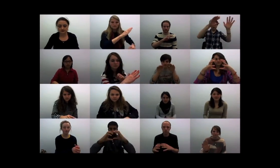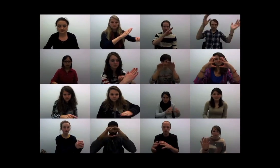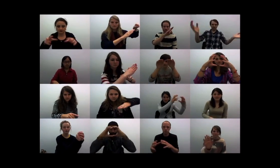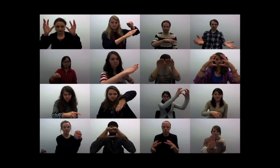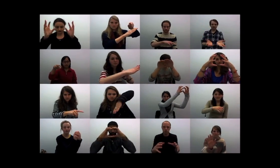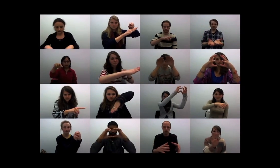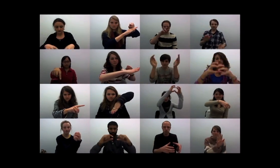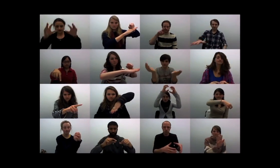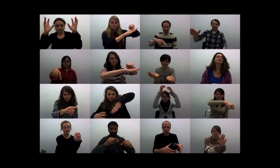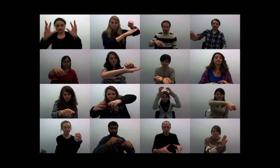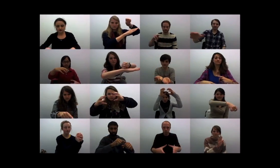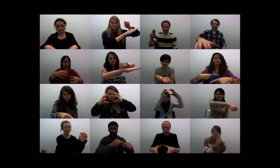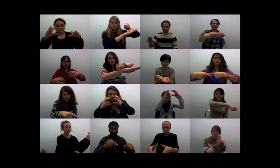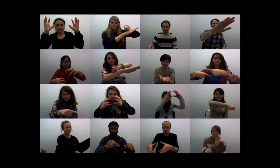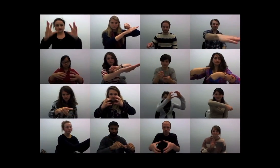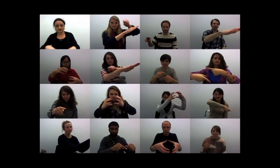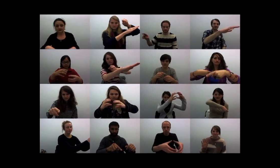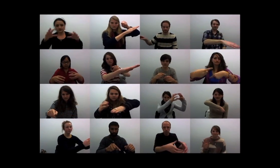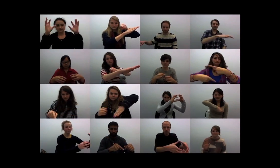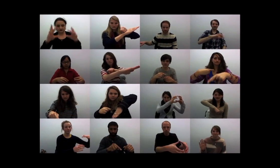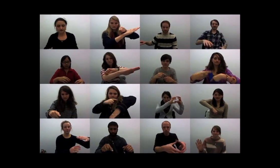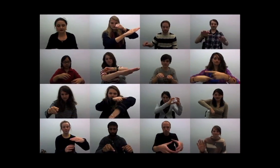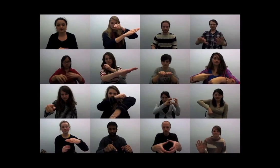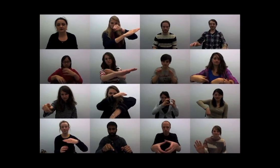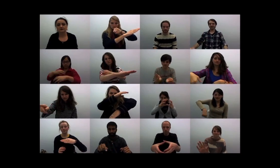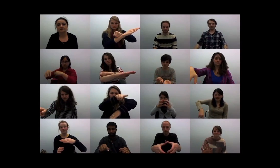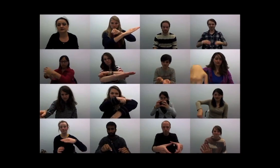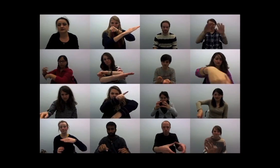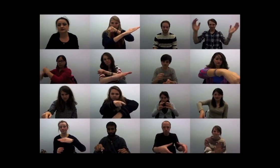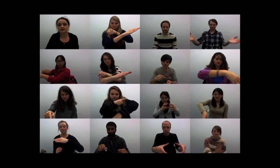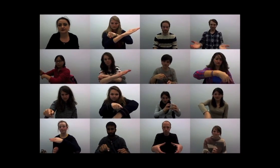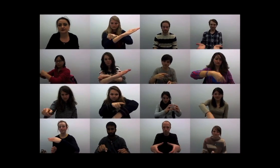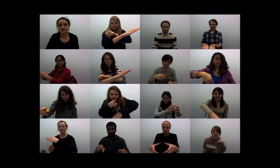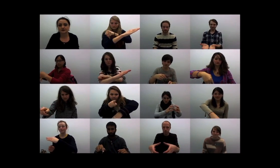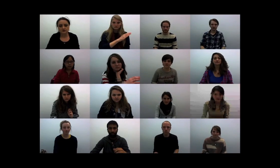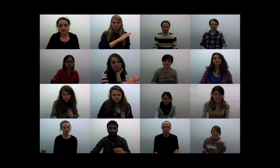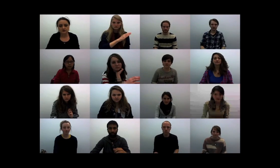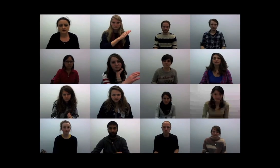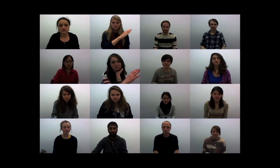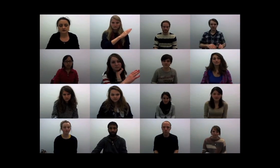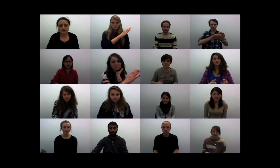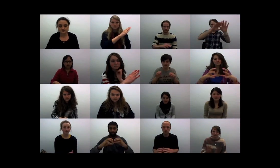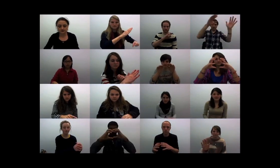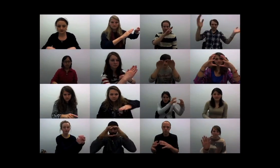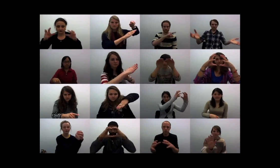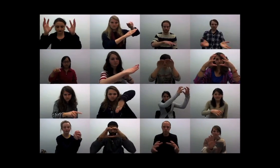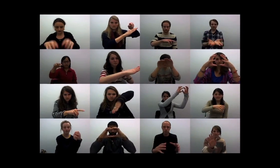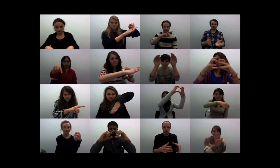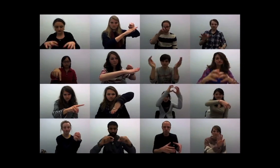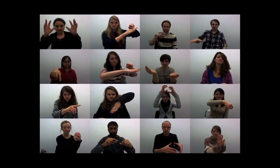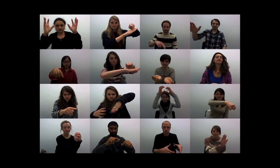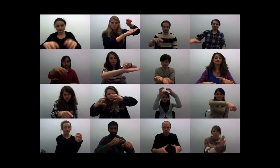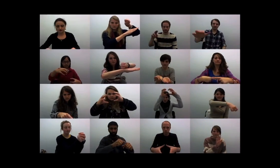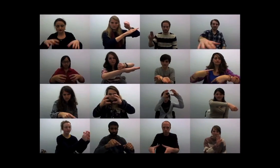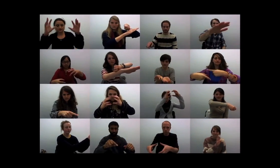There's an enormous diversity in strategies here. So what we were interested in, some of them are more successful than others.